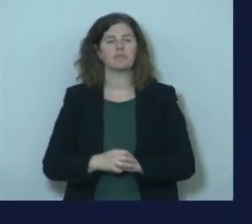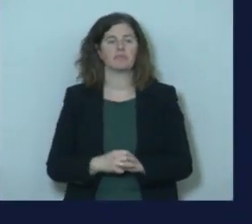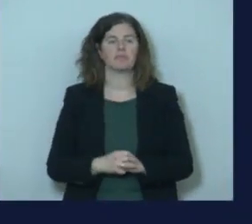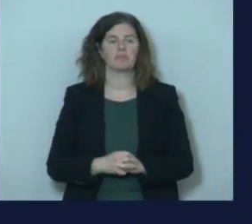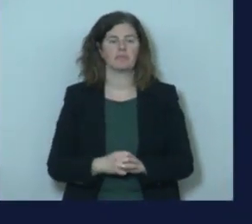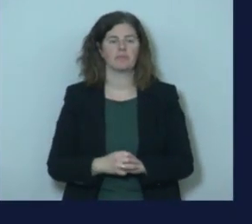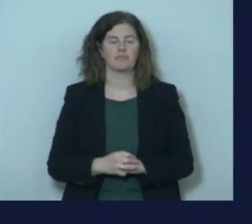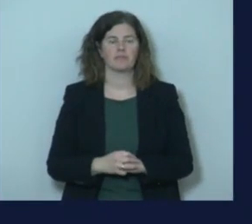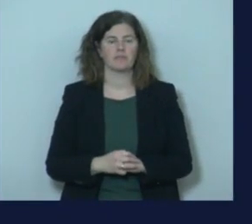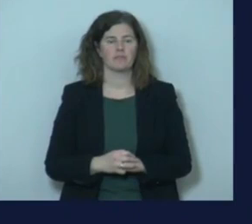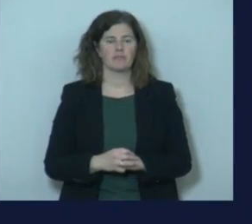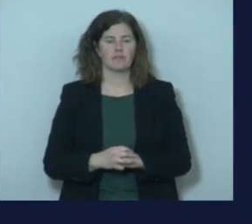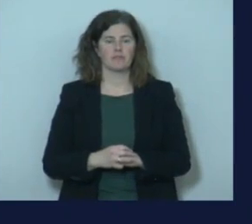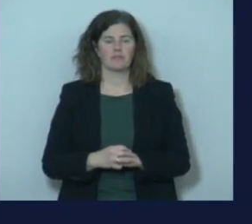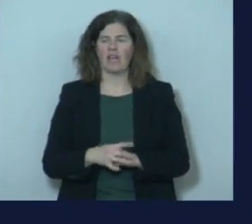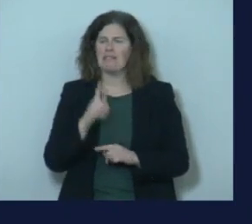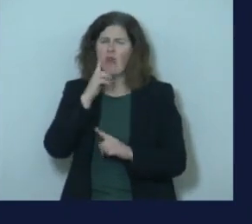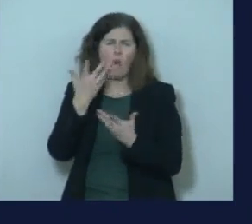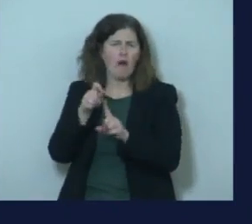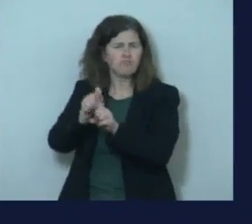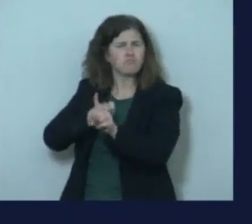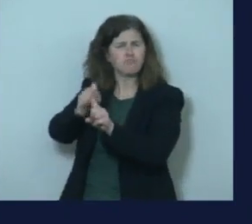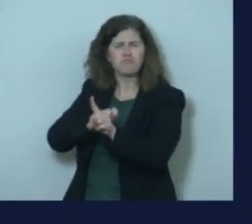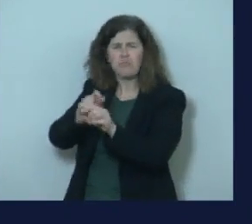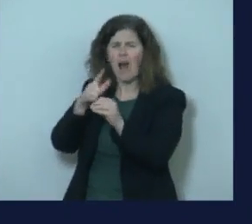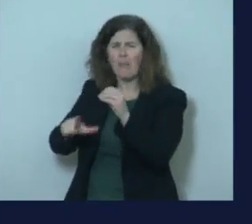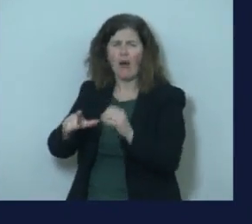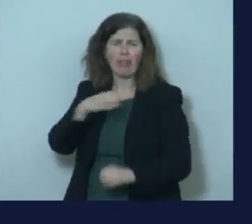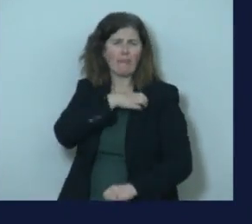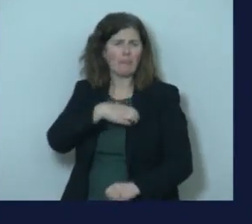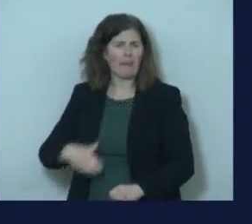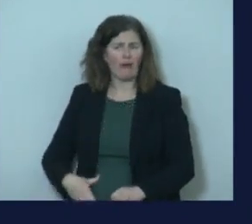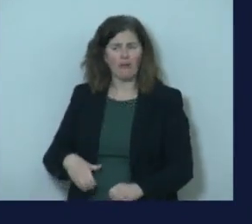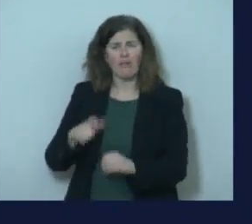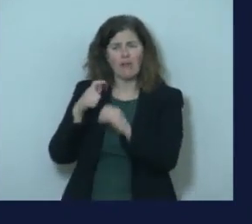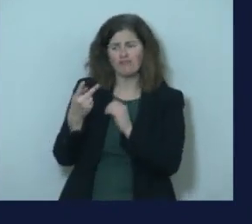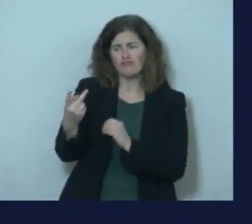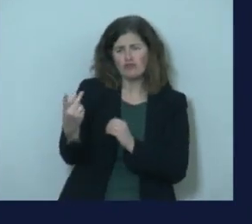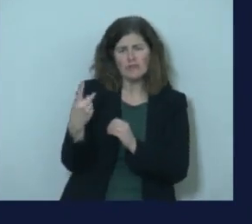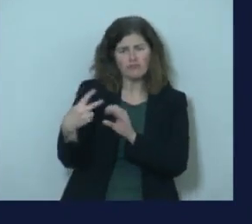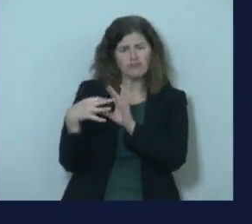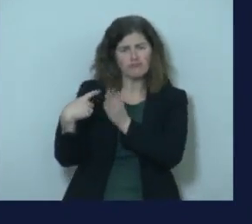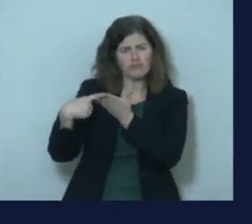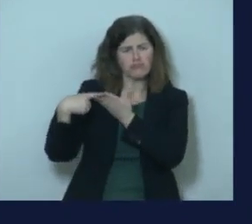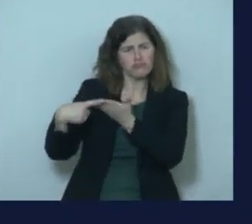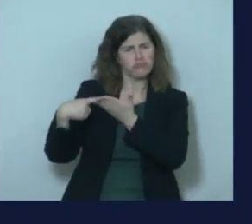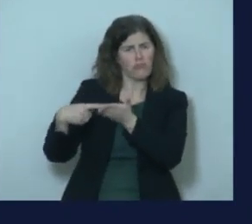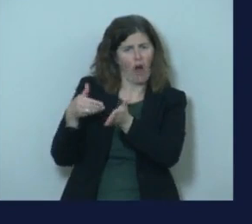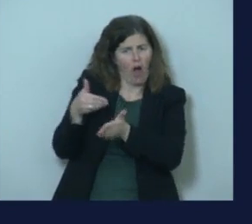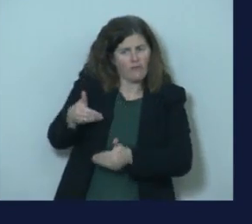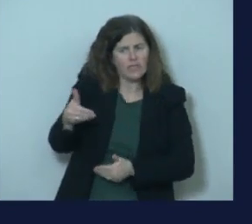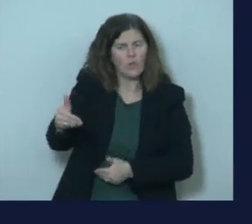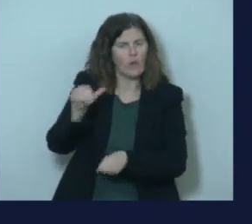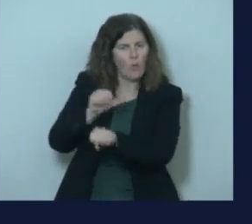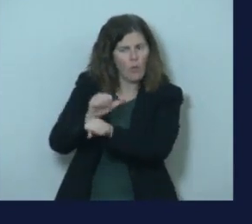LET’S LOOK AT THE SLIDE THAT TALKS ABOUT TEXAS AND EL PASO.